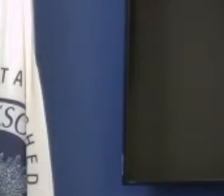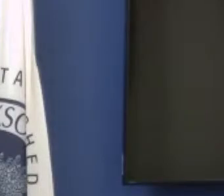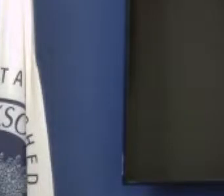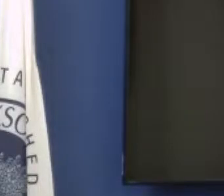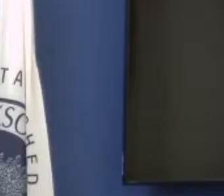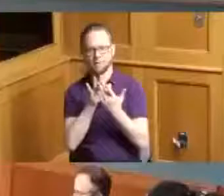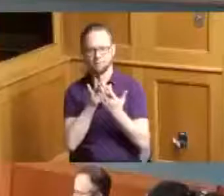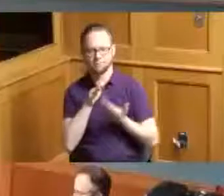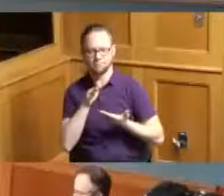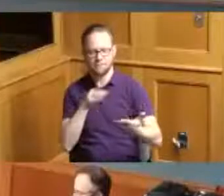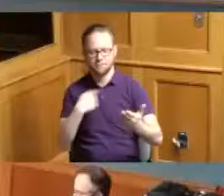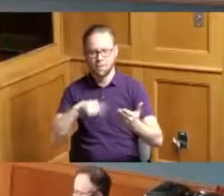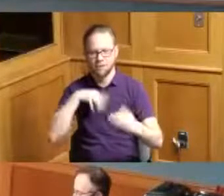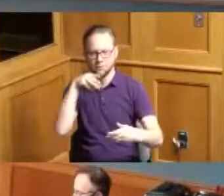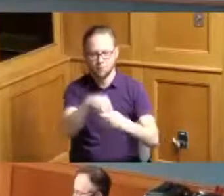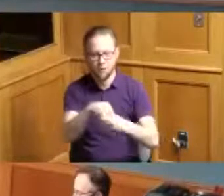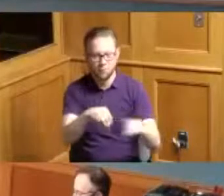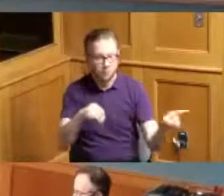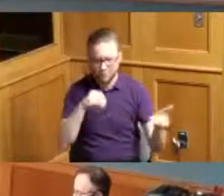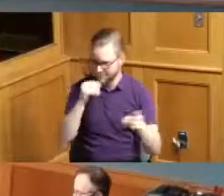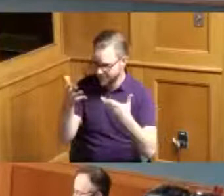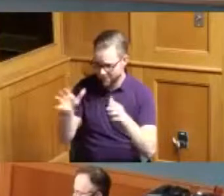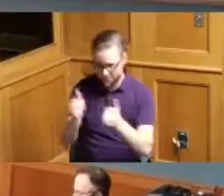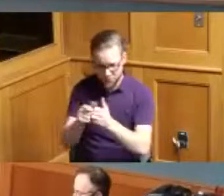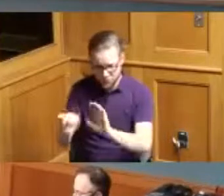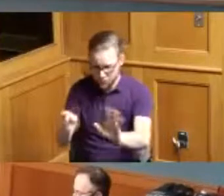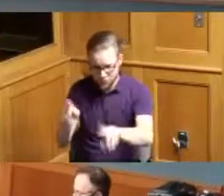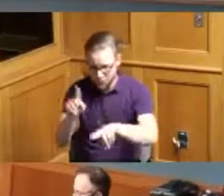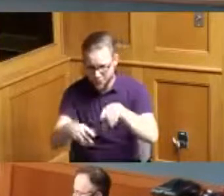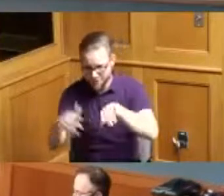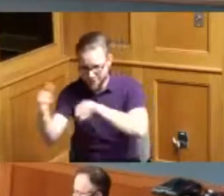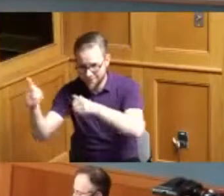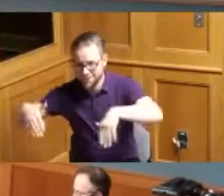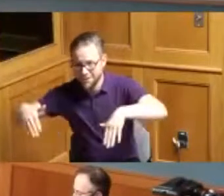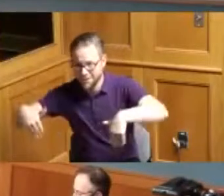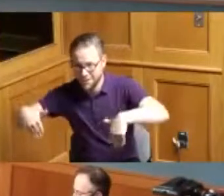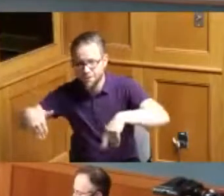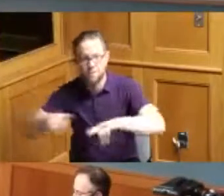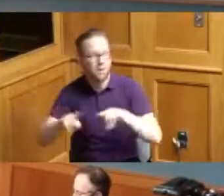thank you so much we're not done with you yet but here's the jersey that we received for our victory